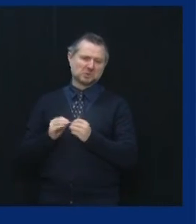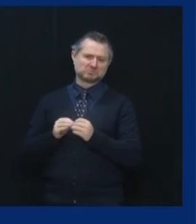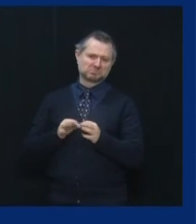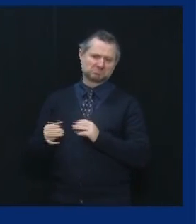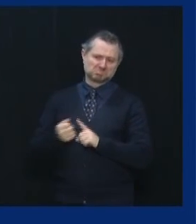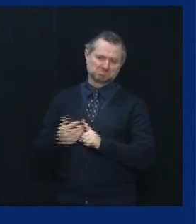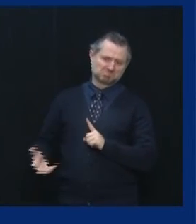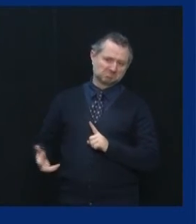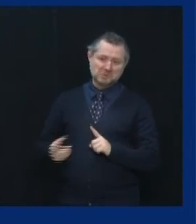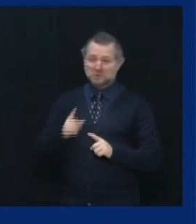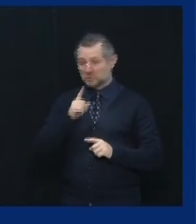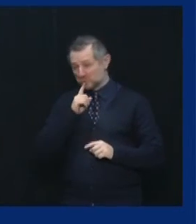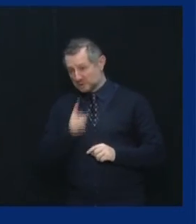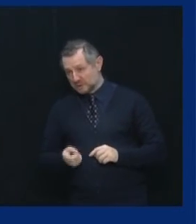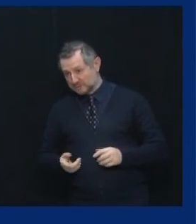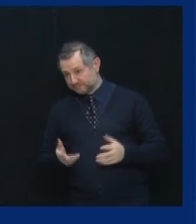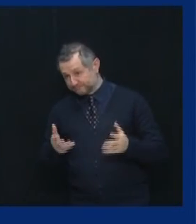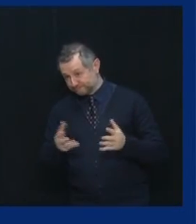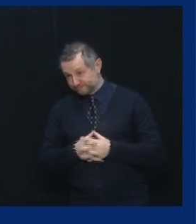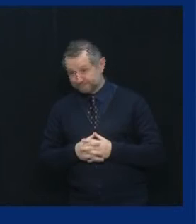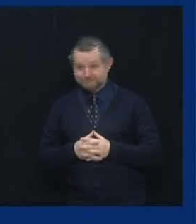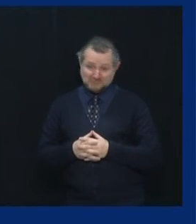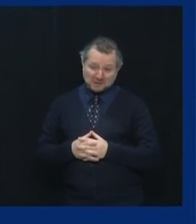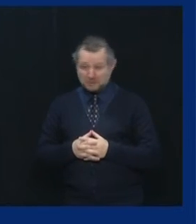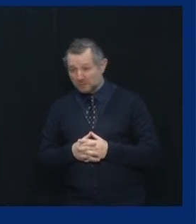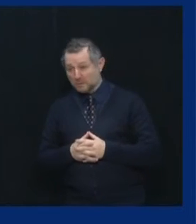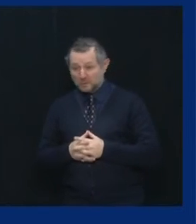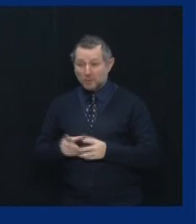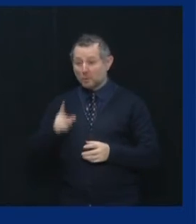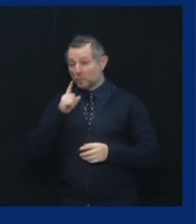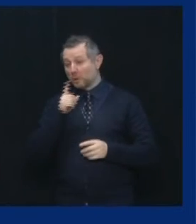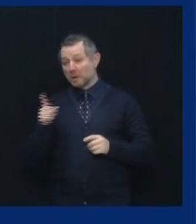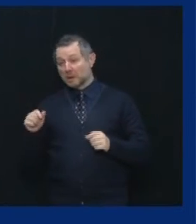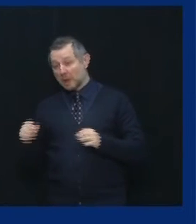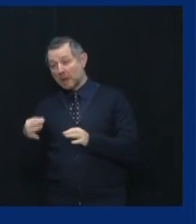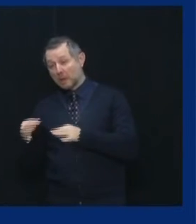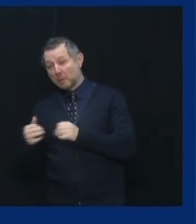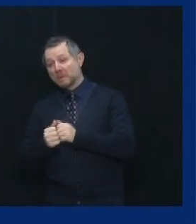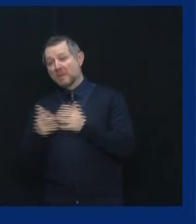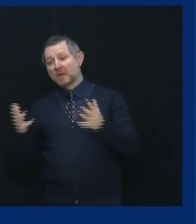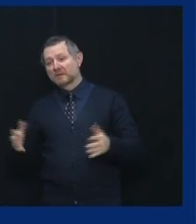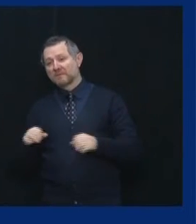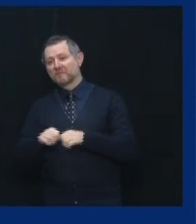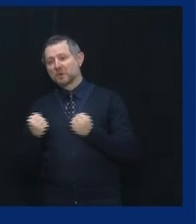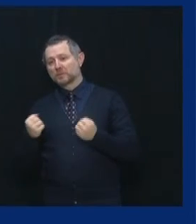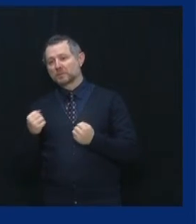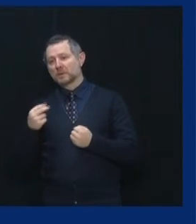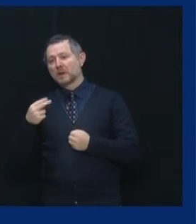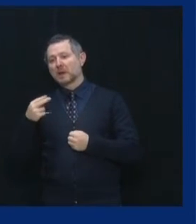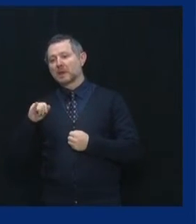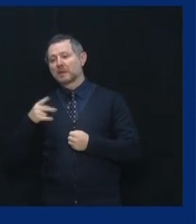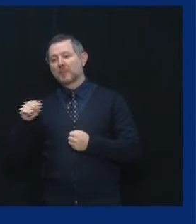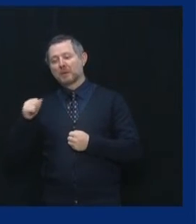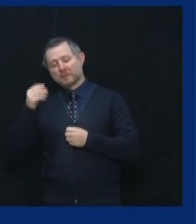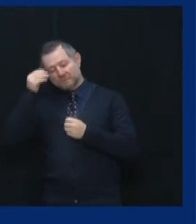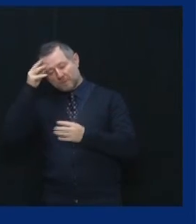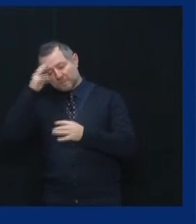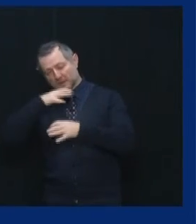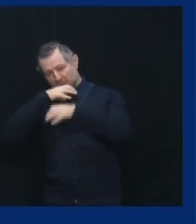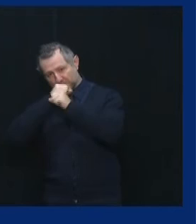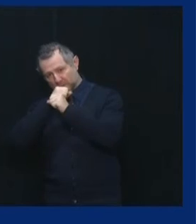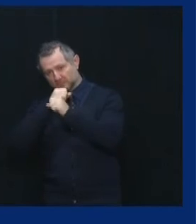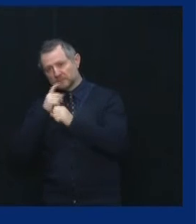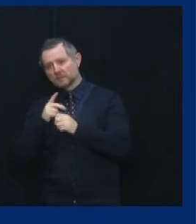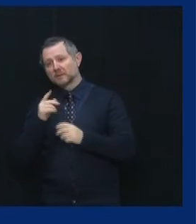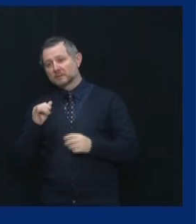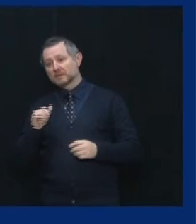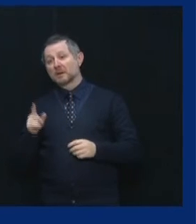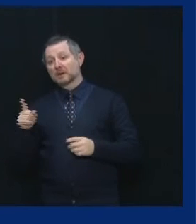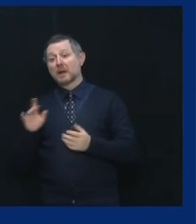THAT CASE DR. ZUCKER CAN SPEAK